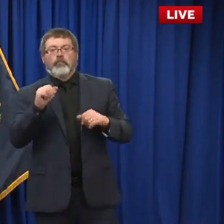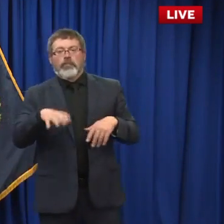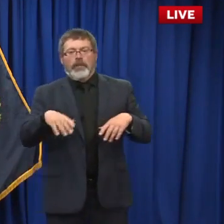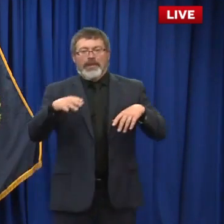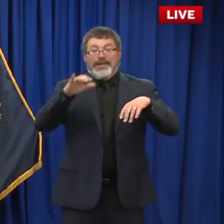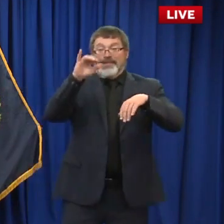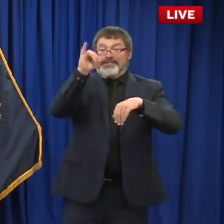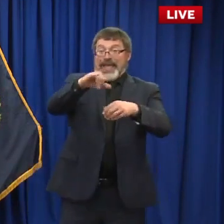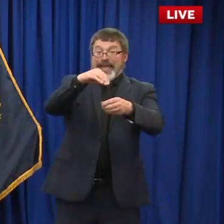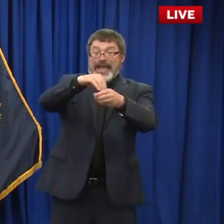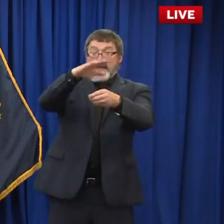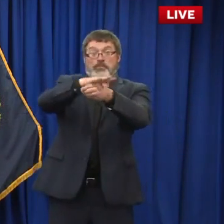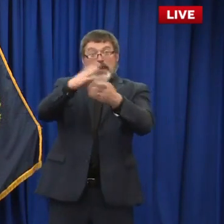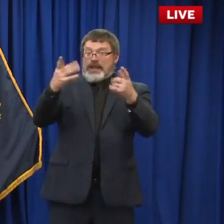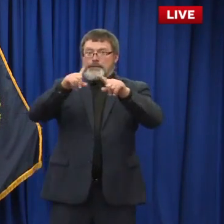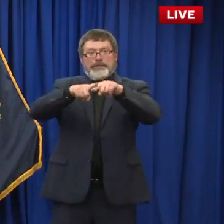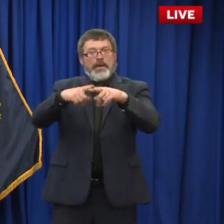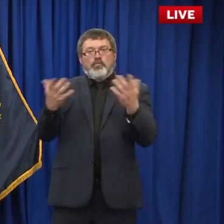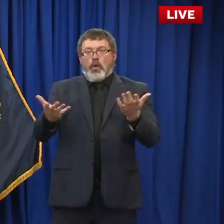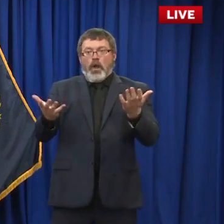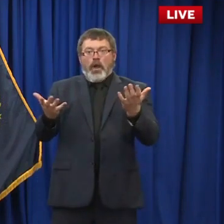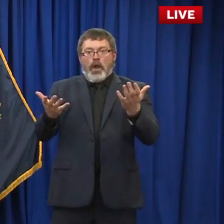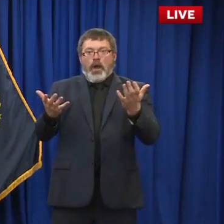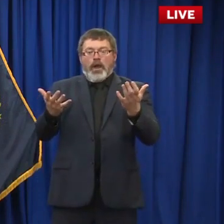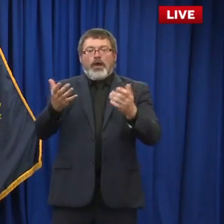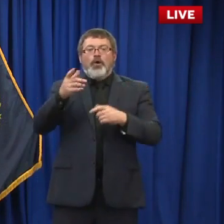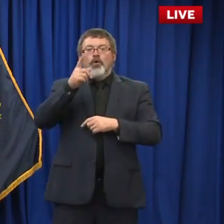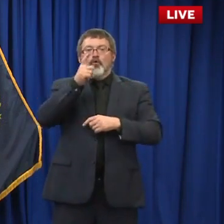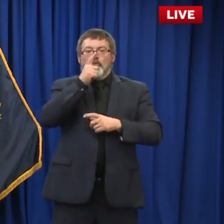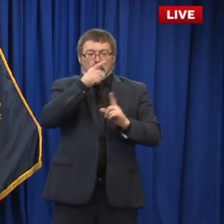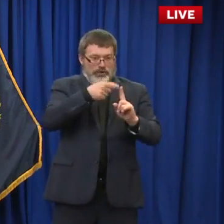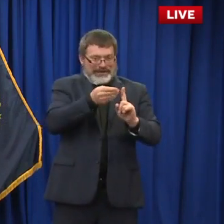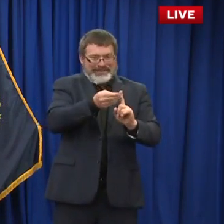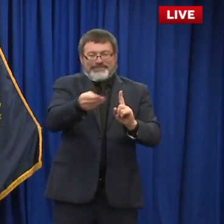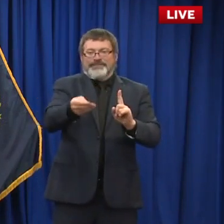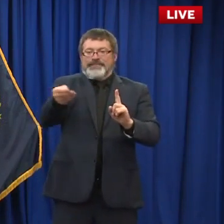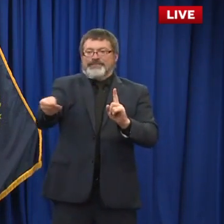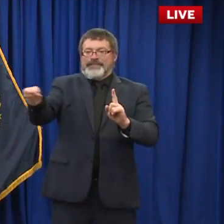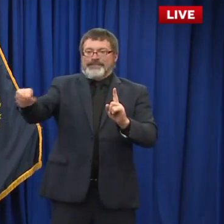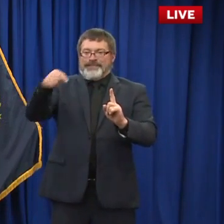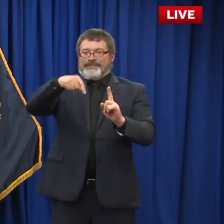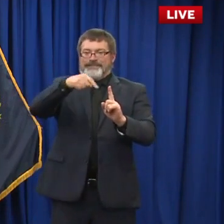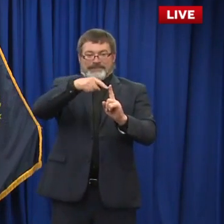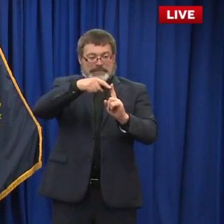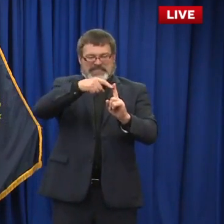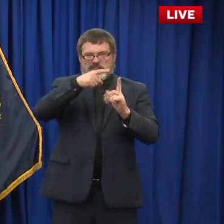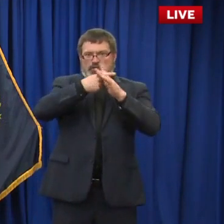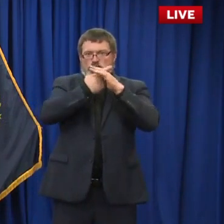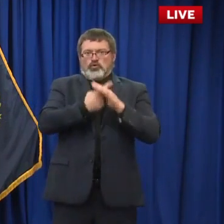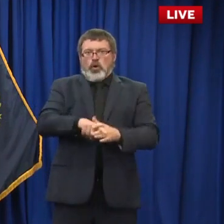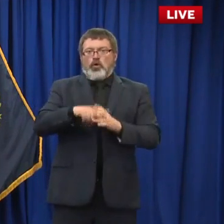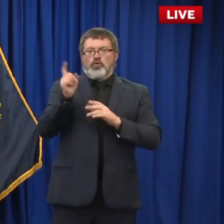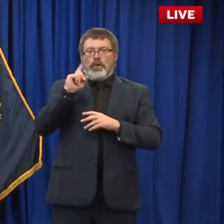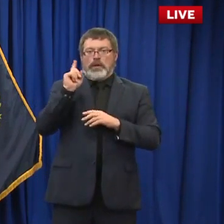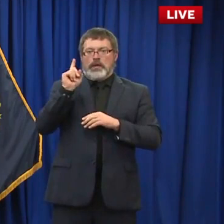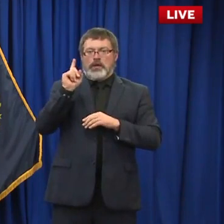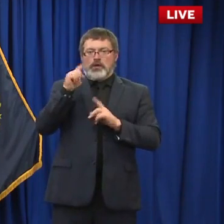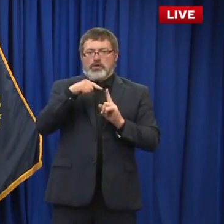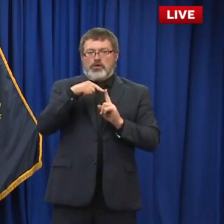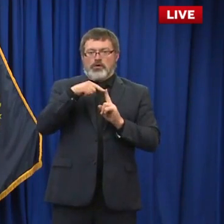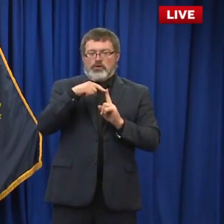SO IT REALLY DEPEND ON WHERE THE CONTACT TRACING INVESTIGATION AND THE DISEASE INVESTIGATION LEADS US.